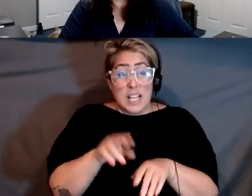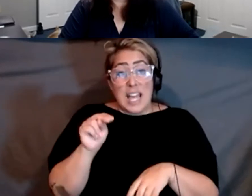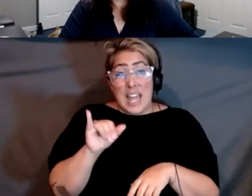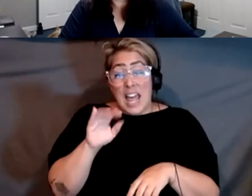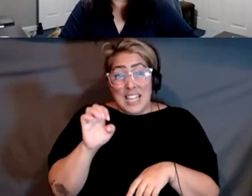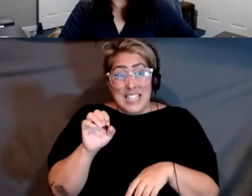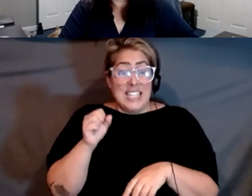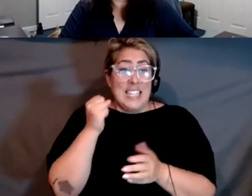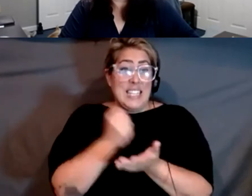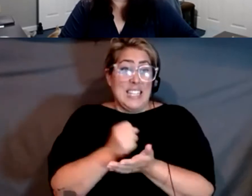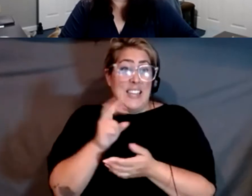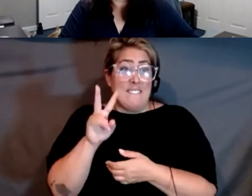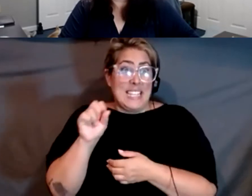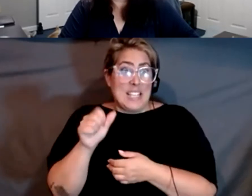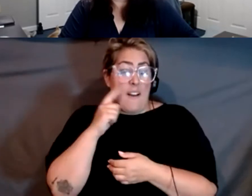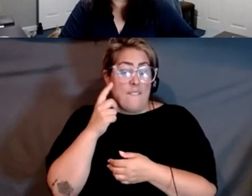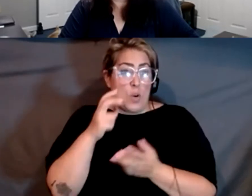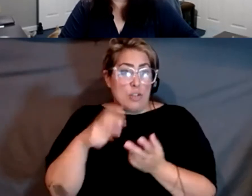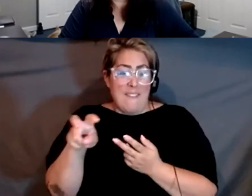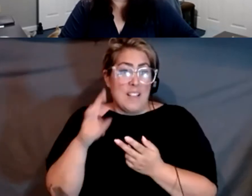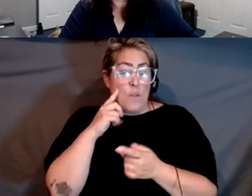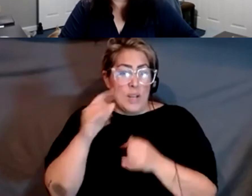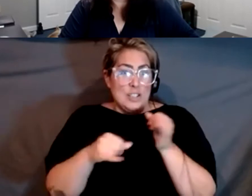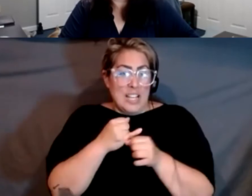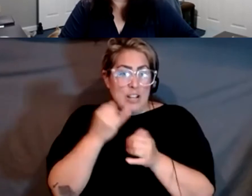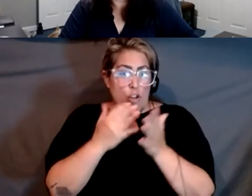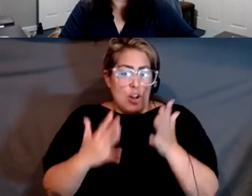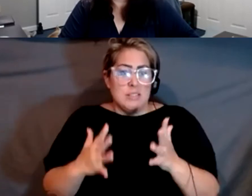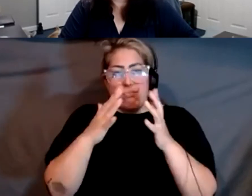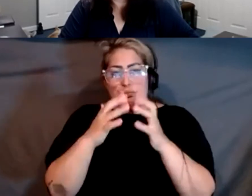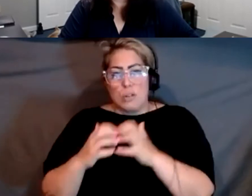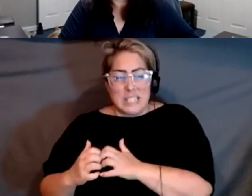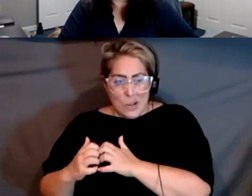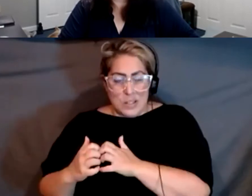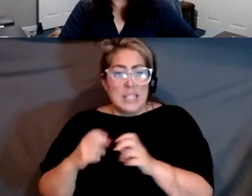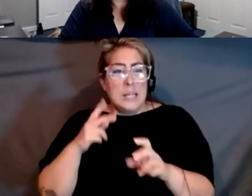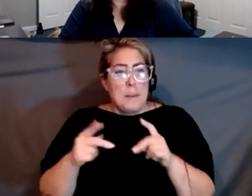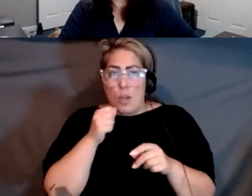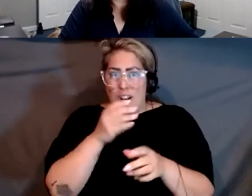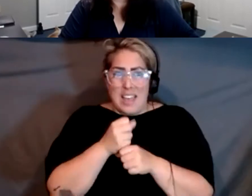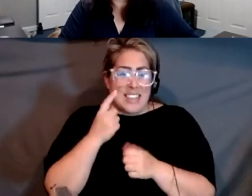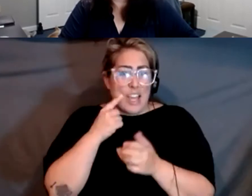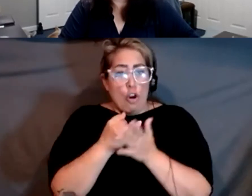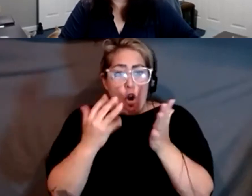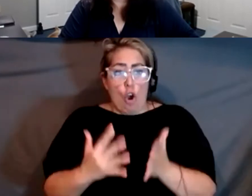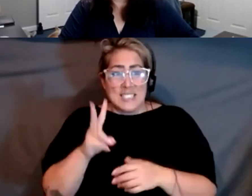visa situation for international artists has broken down.